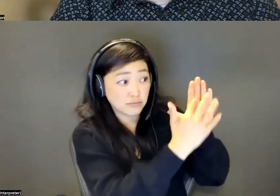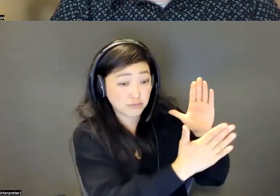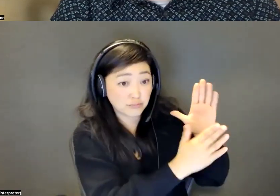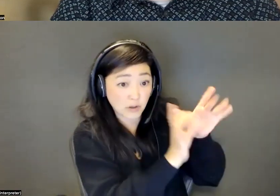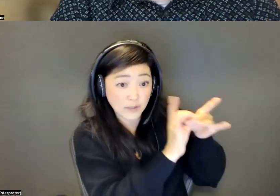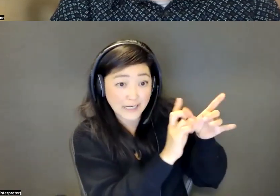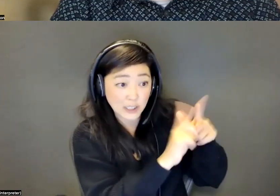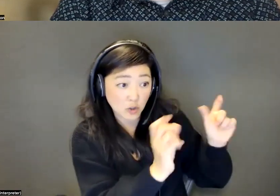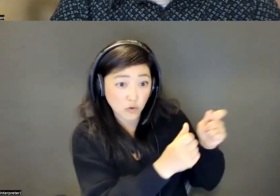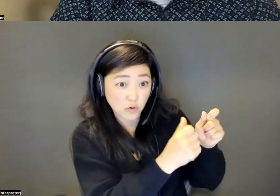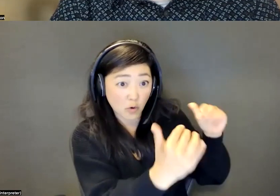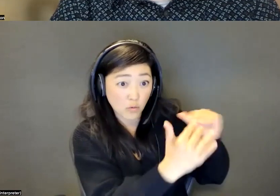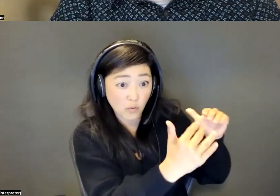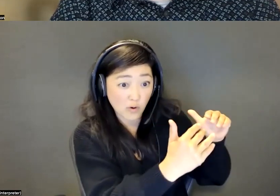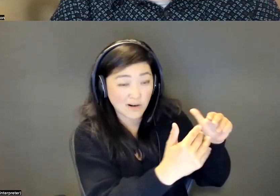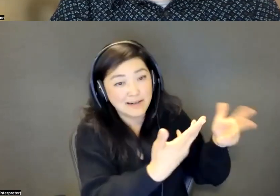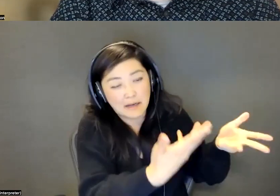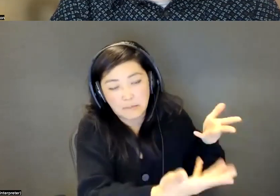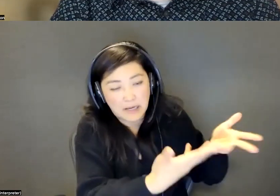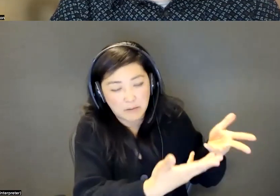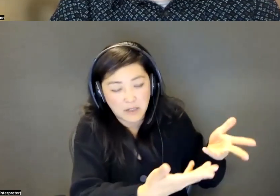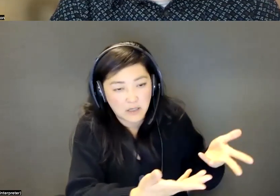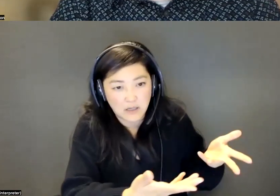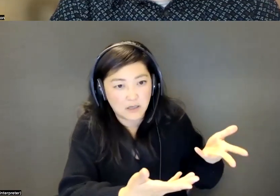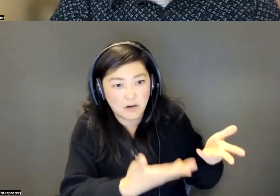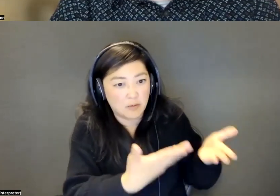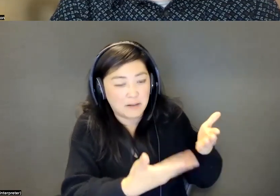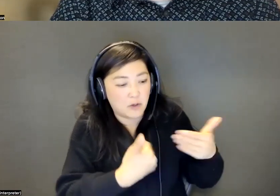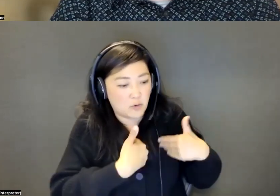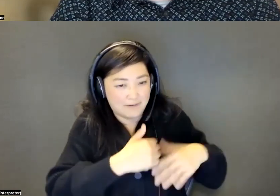which you might put on a table at the front of the store, then that would be fine,